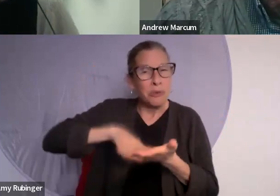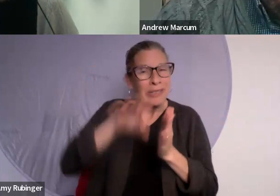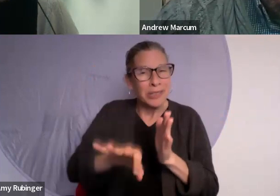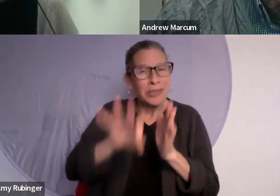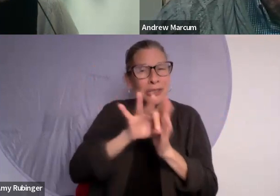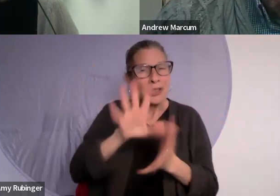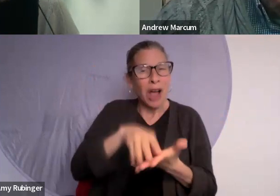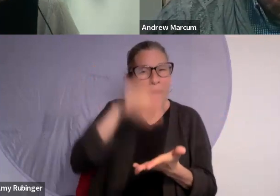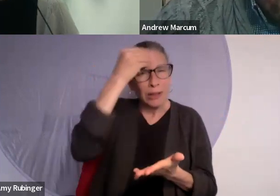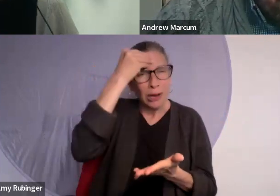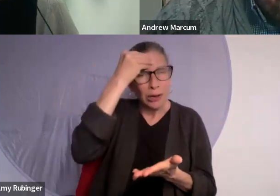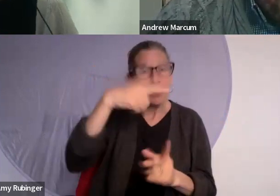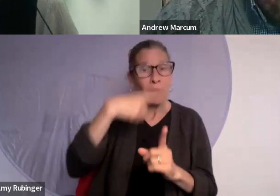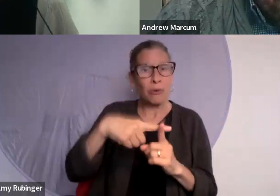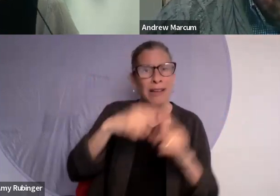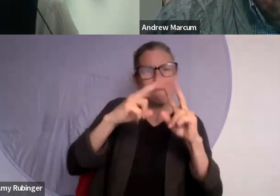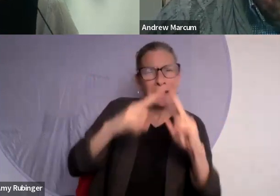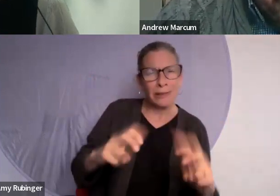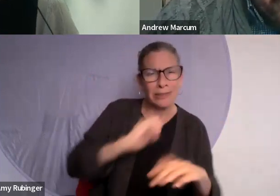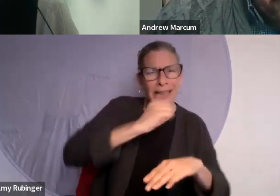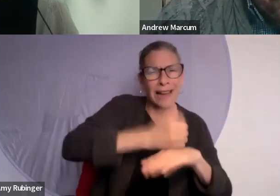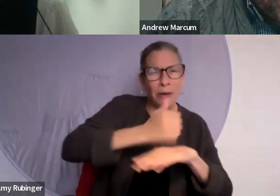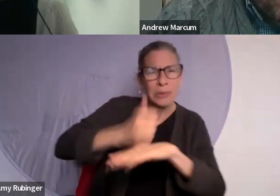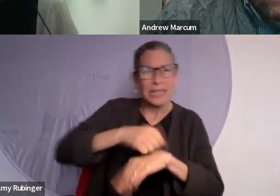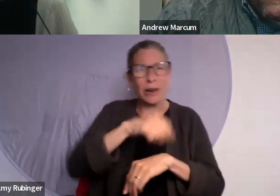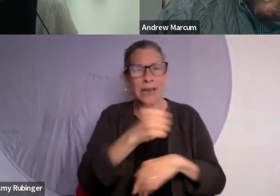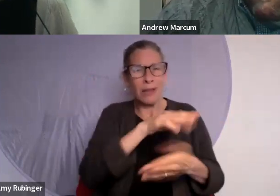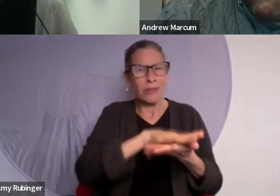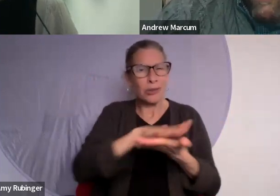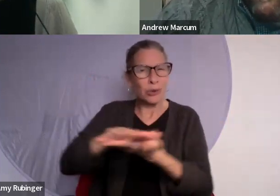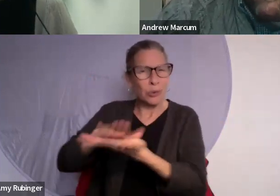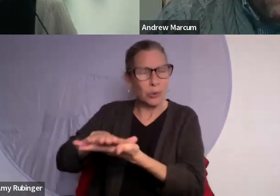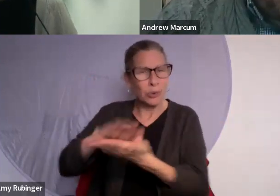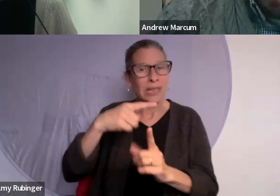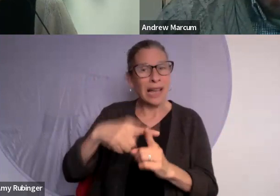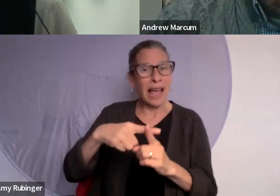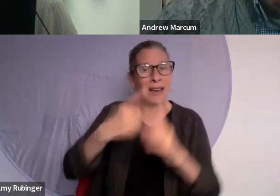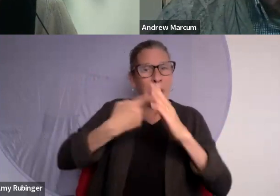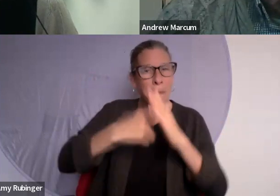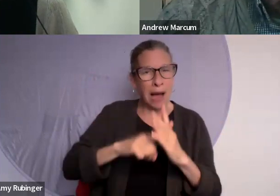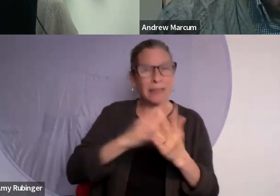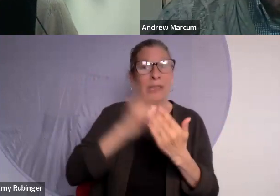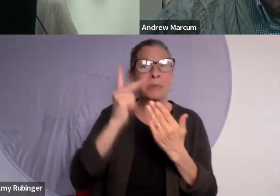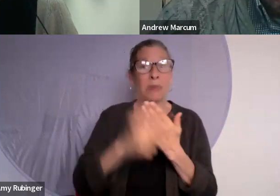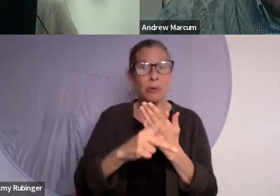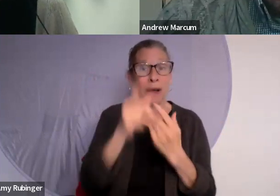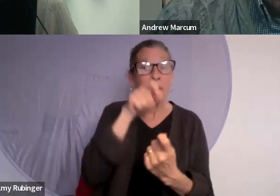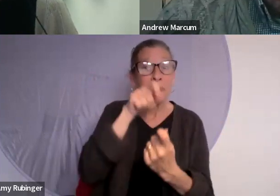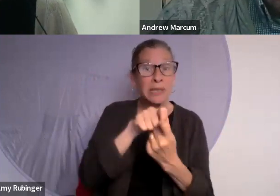looked at how this was being implemented at other institutions and other pilot programs. Specifically, a study